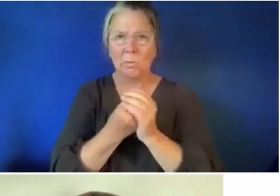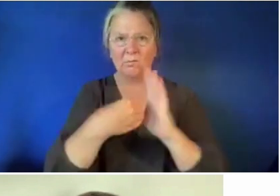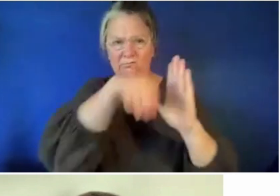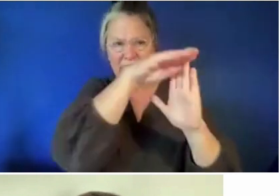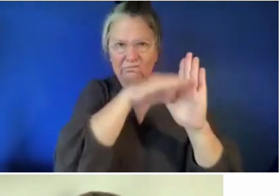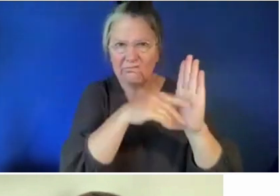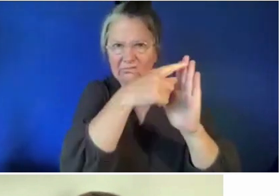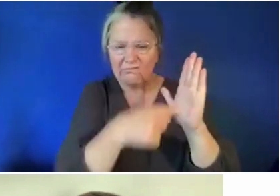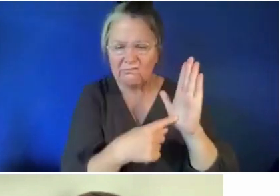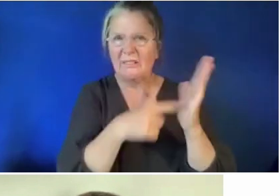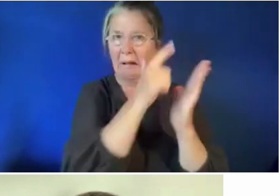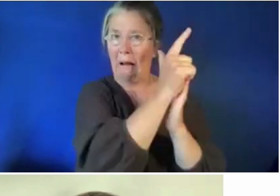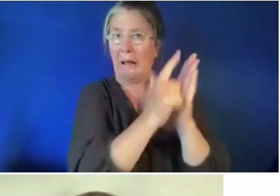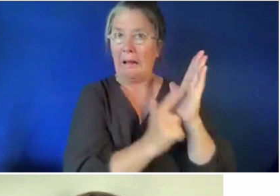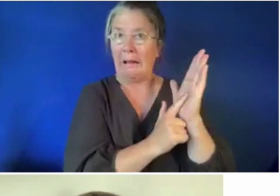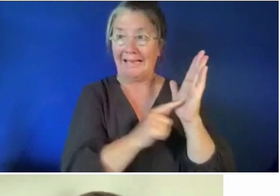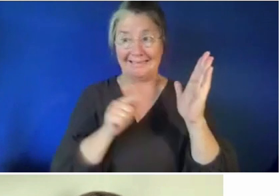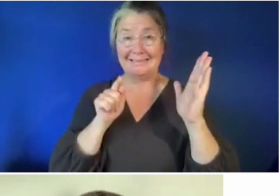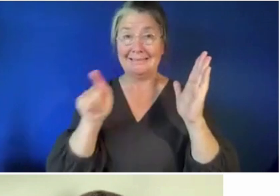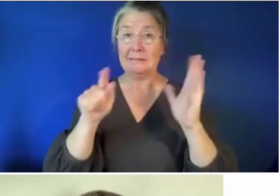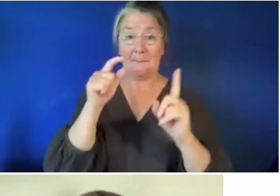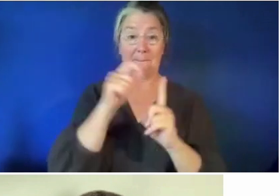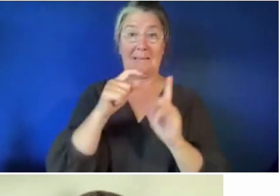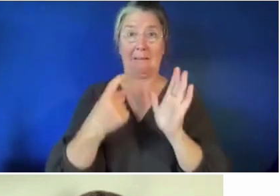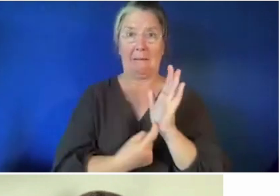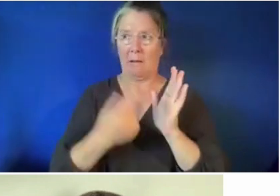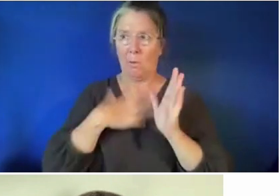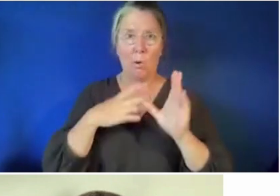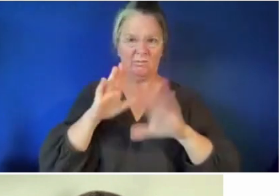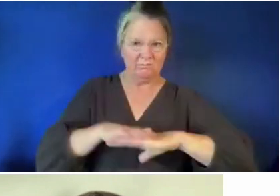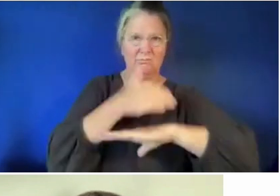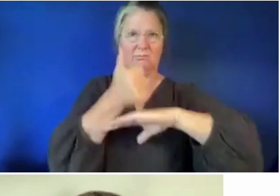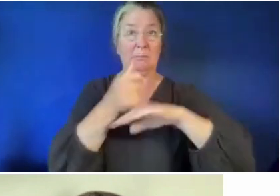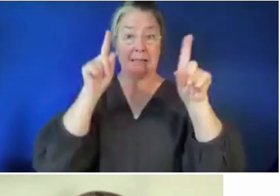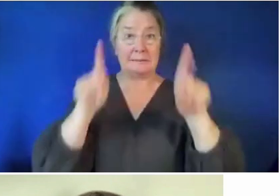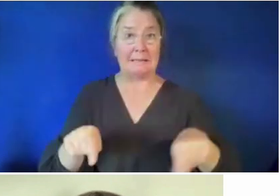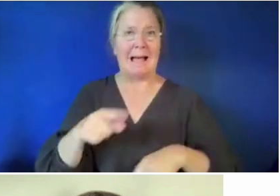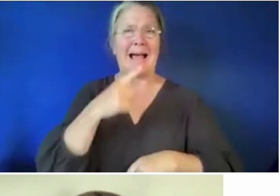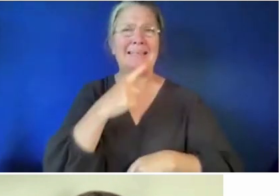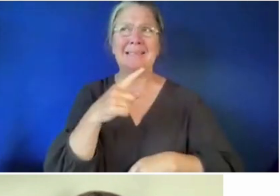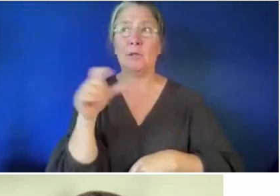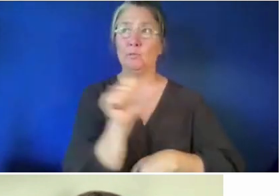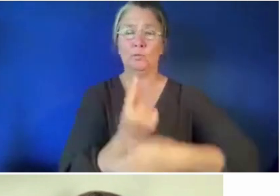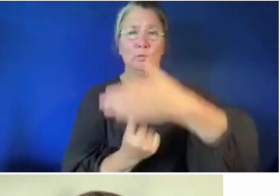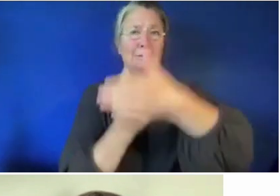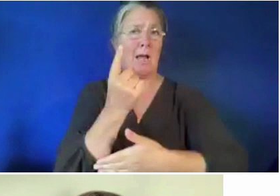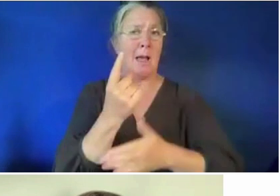He has indicated that he expects formal bargaining to be underway by the end of March. And so beyond that,